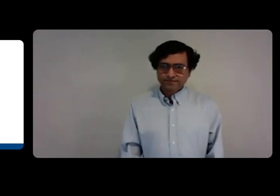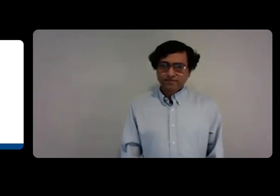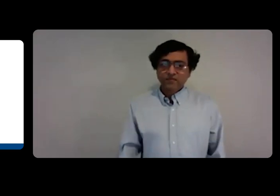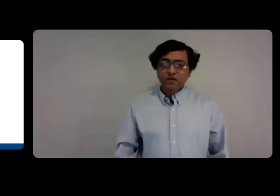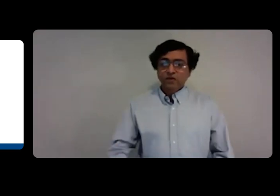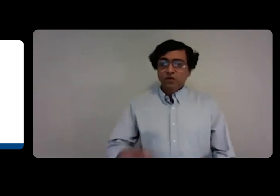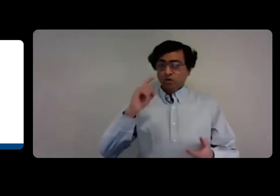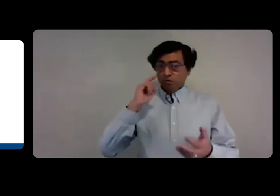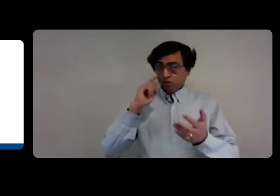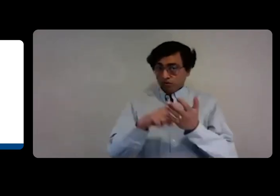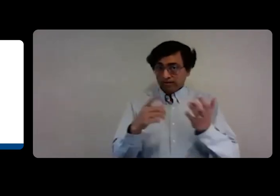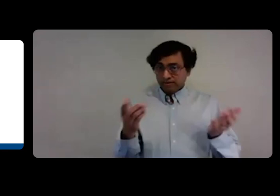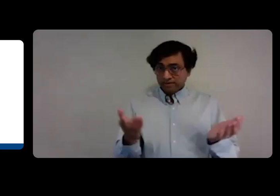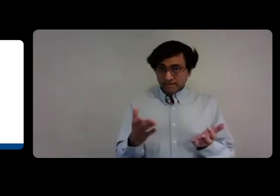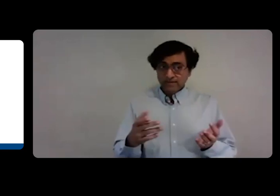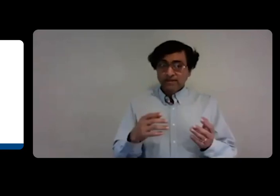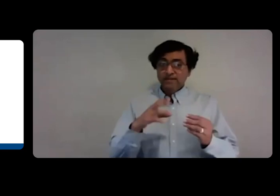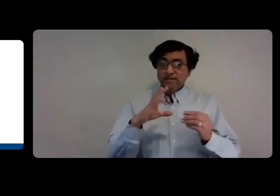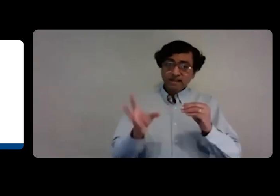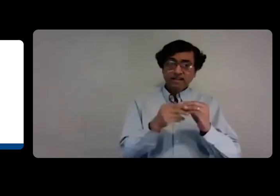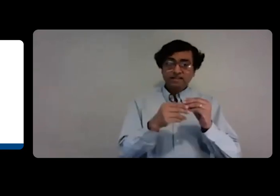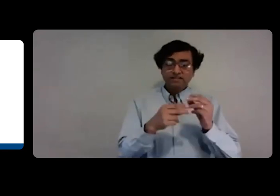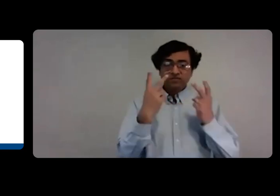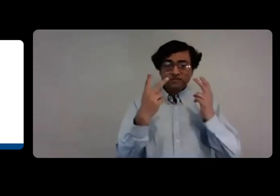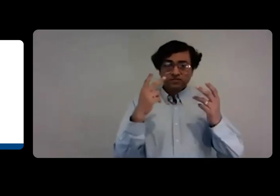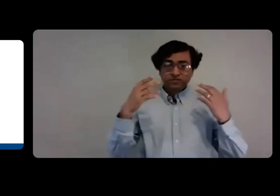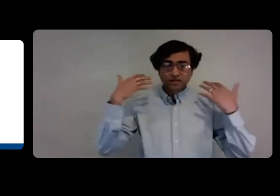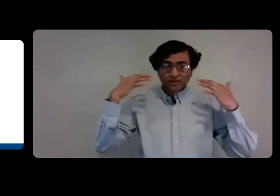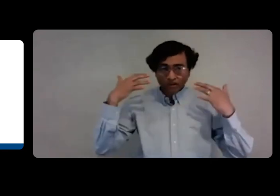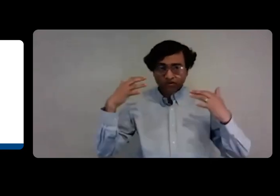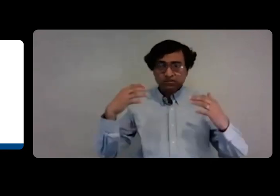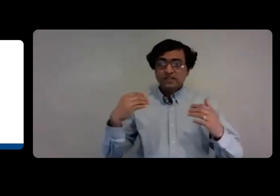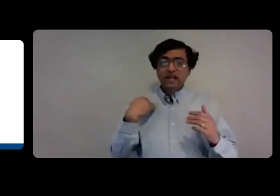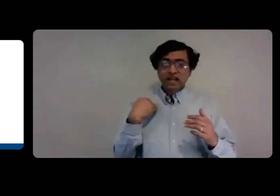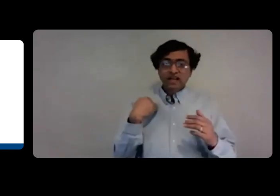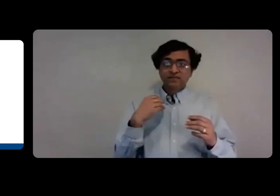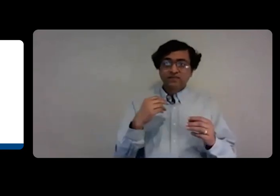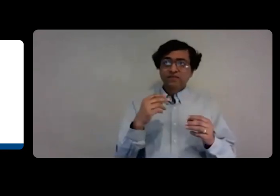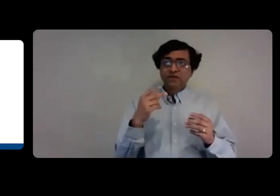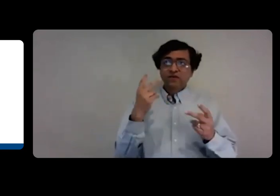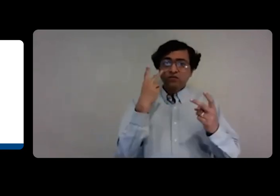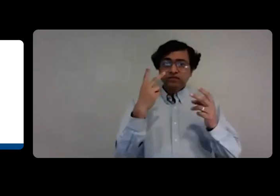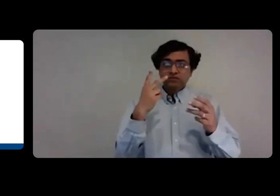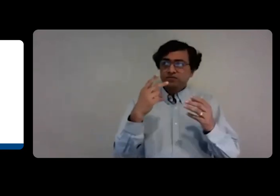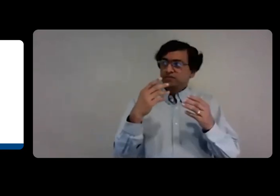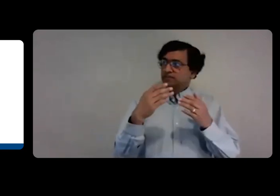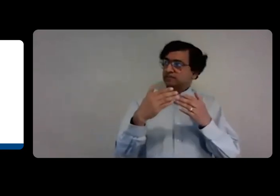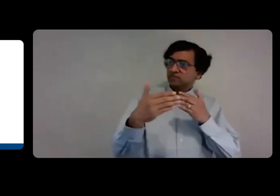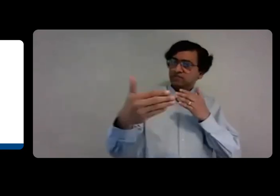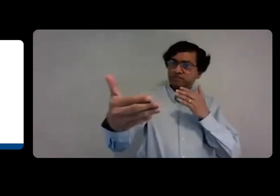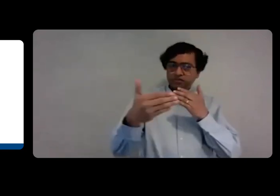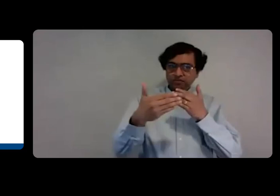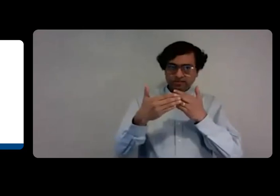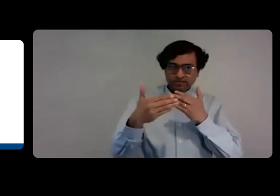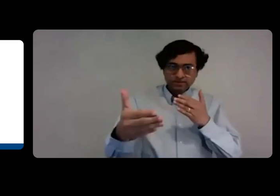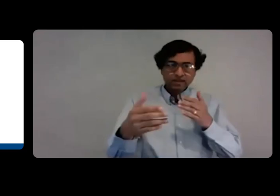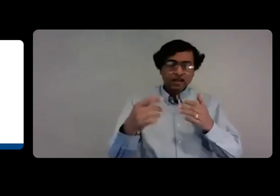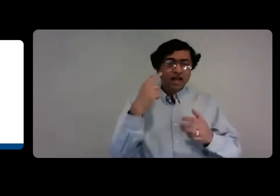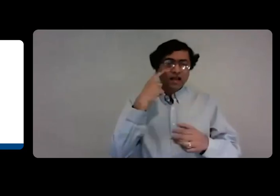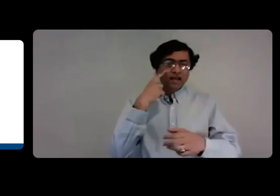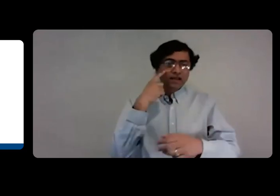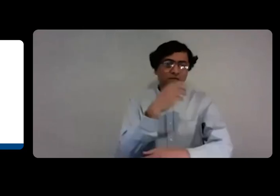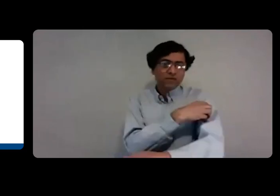What you may notice here is the additional visual noise in the setting.